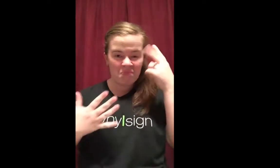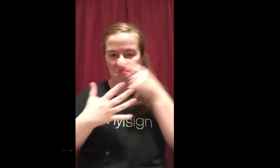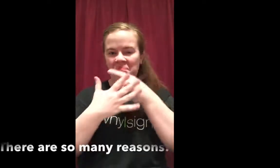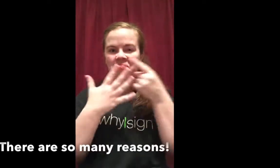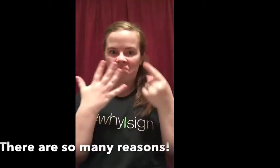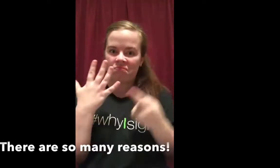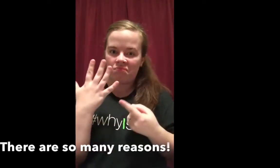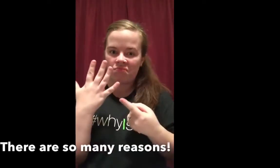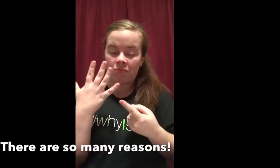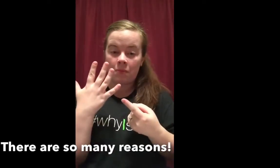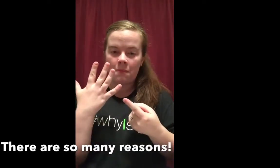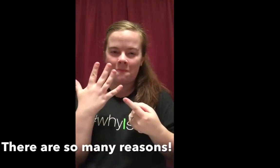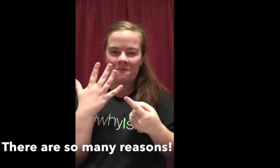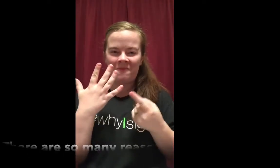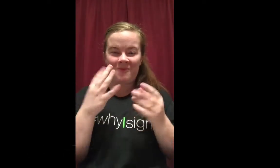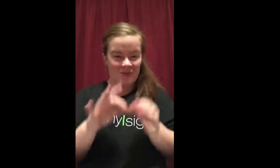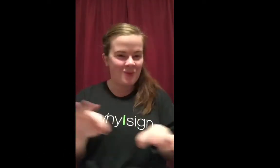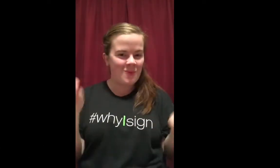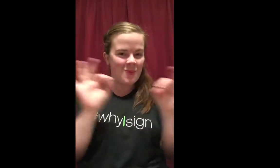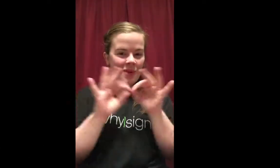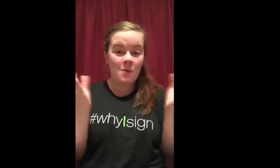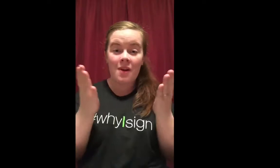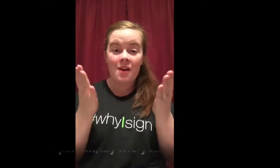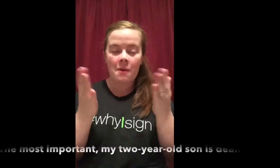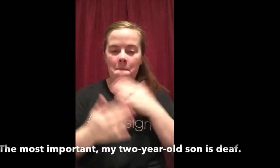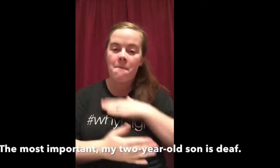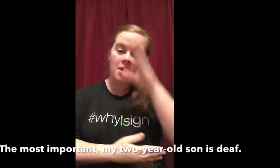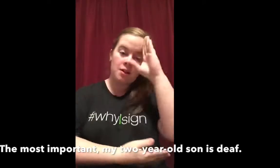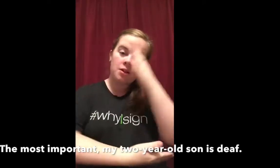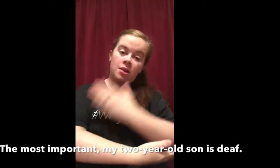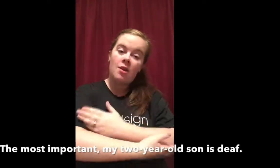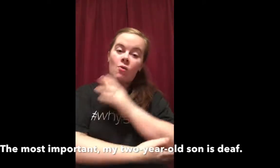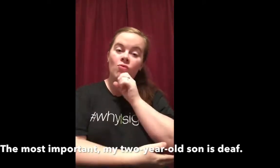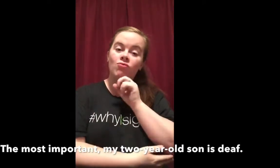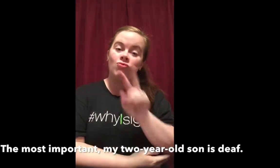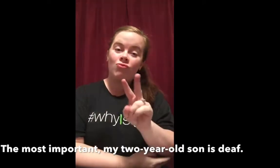I was born in the Dominican Republic. And when I moved to America, I learned ASL.